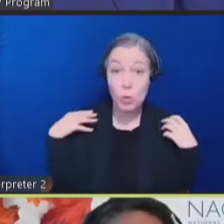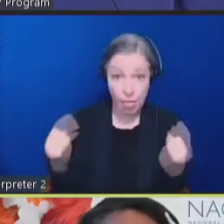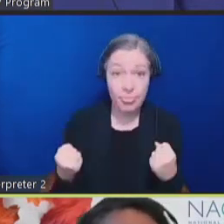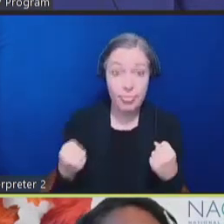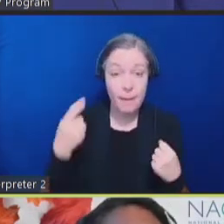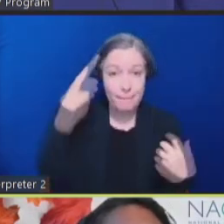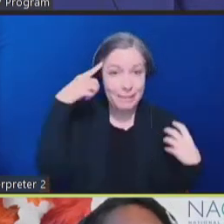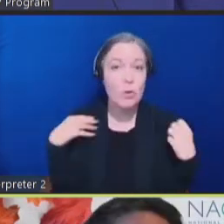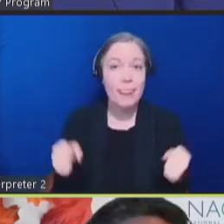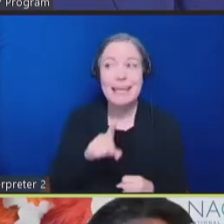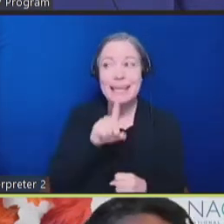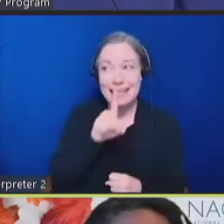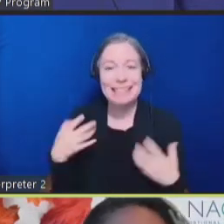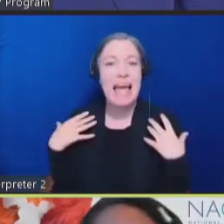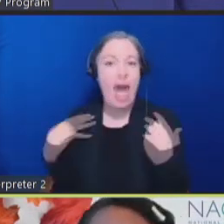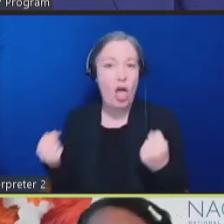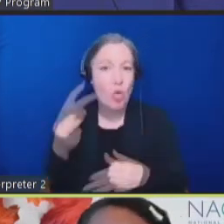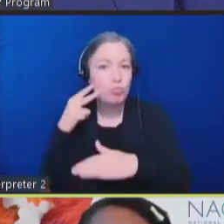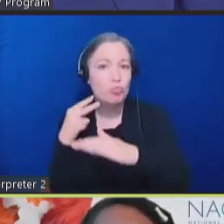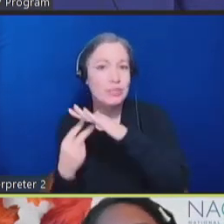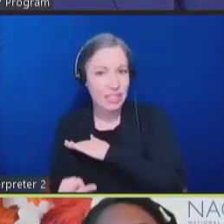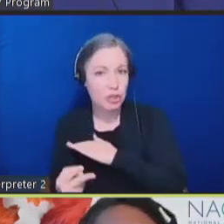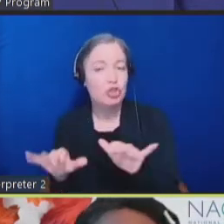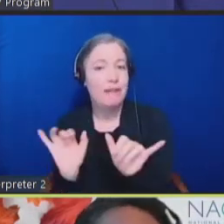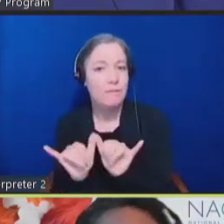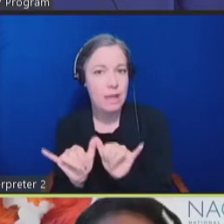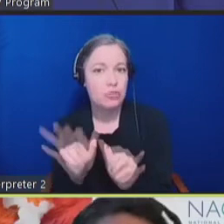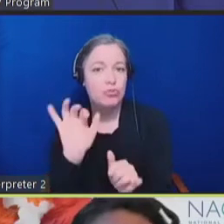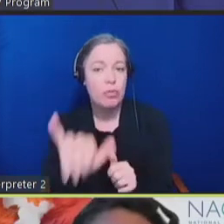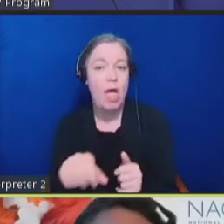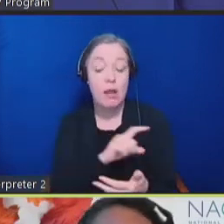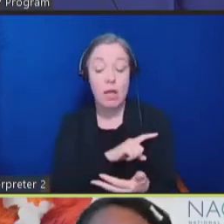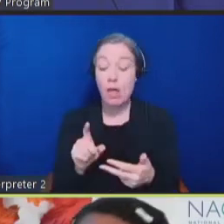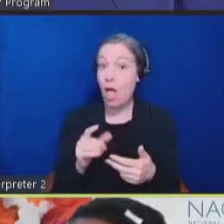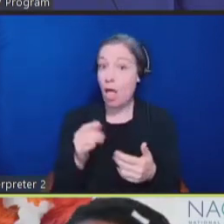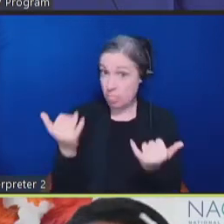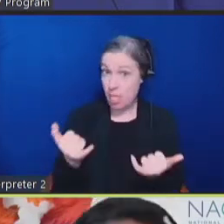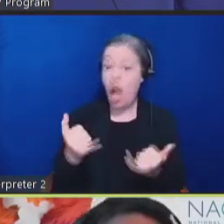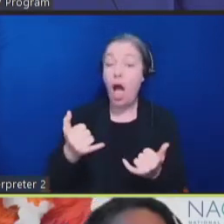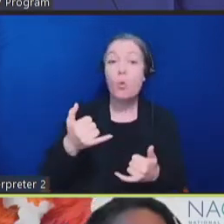And so, there is now the recognition that frontline workers, like community health